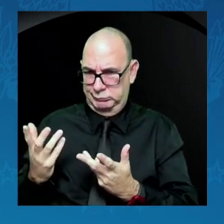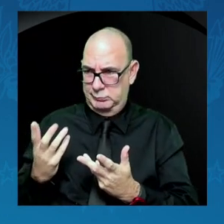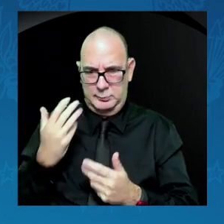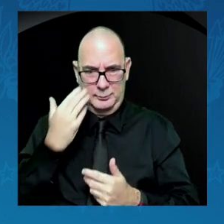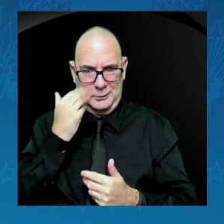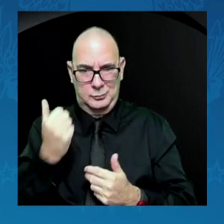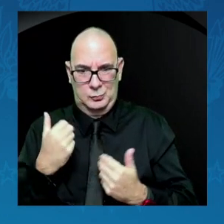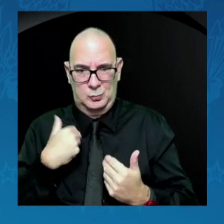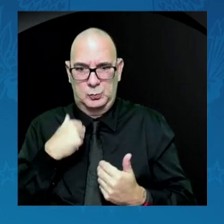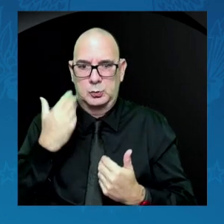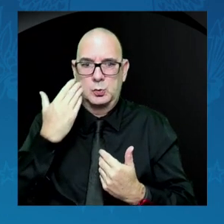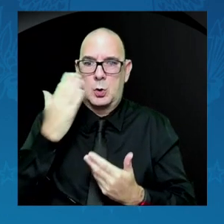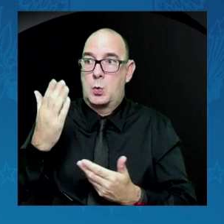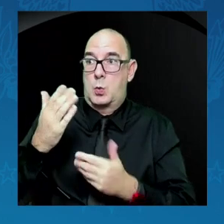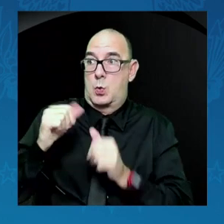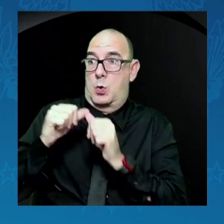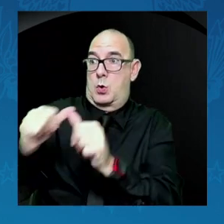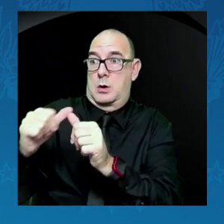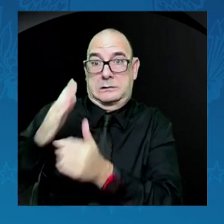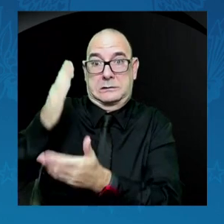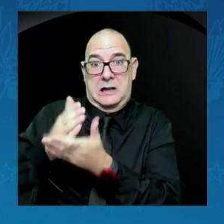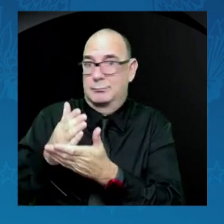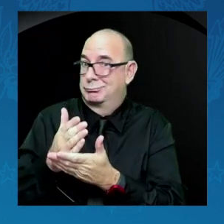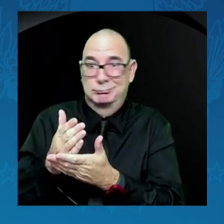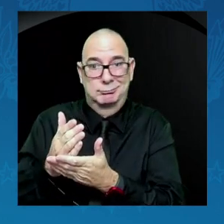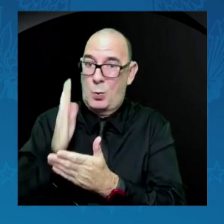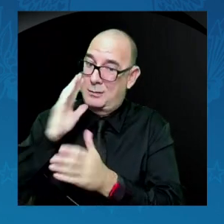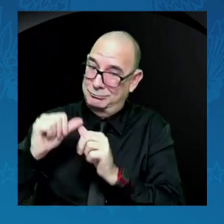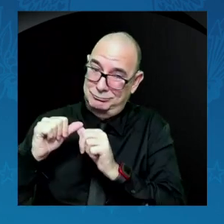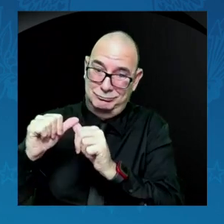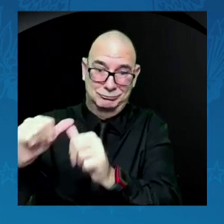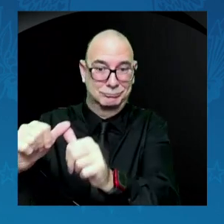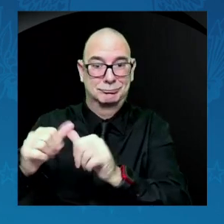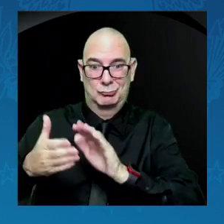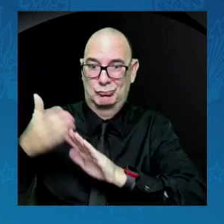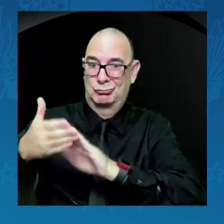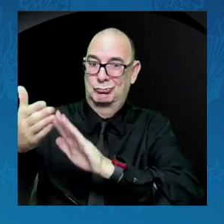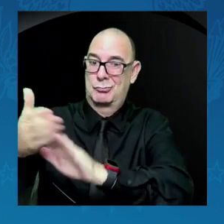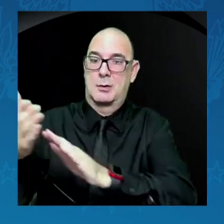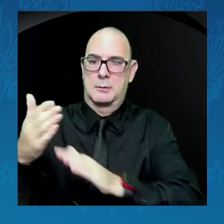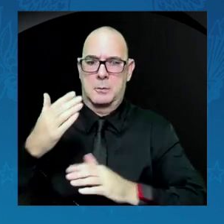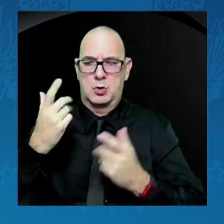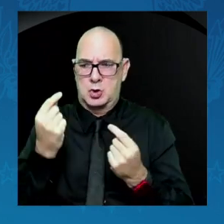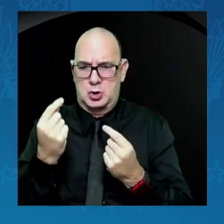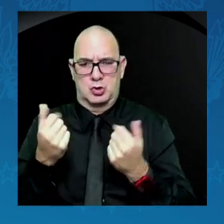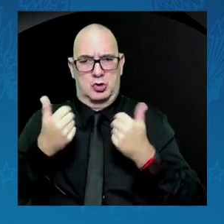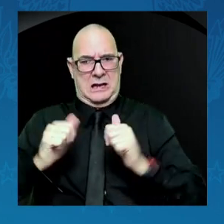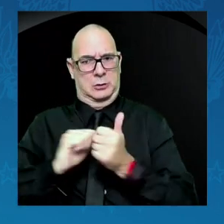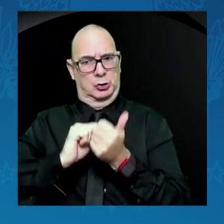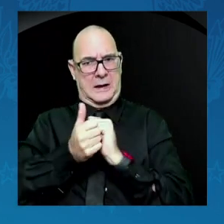seeking a better life here on Earth is why we're doing this.